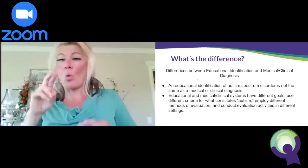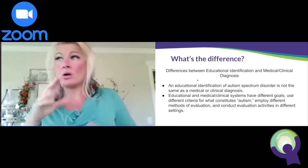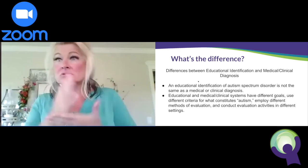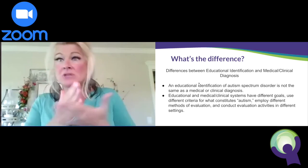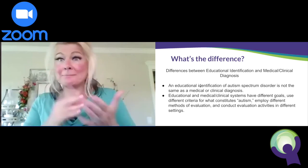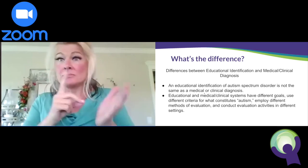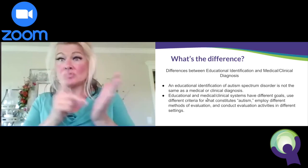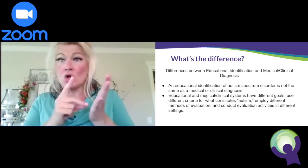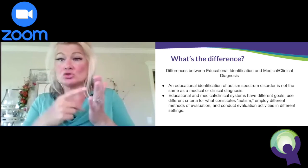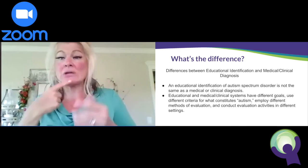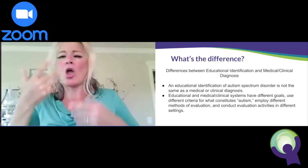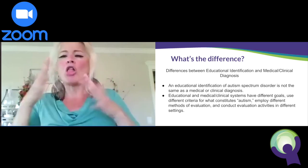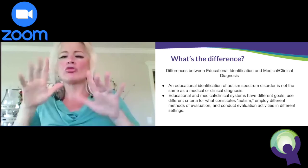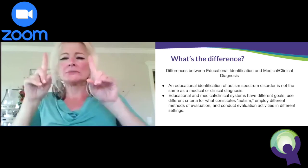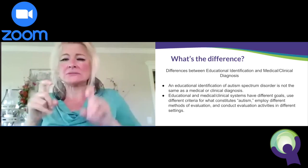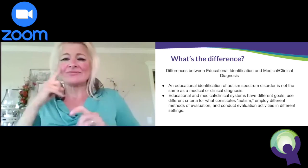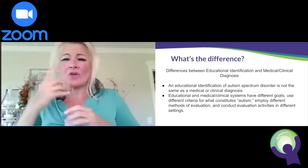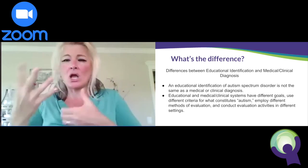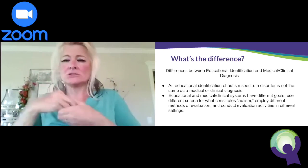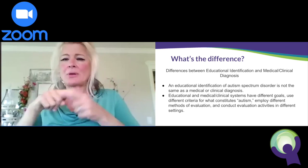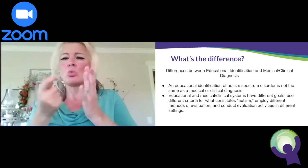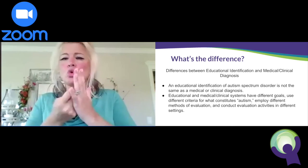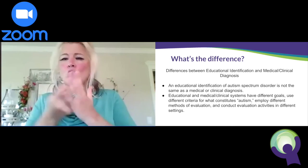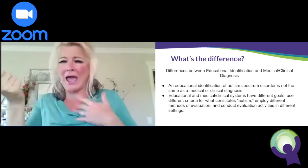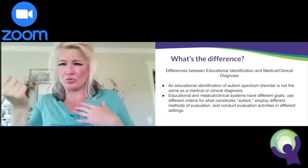Sometimes I'll see a diagnosis and I'll look at it and say